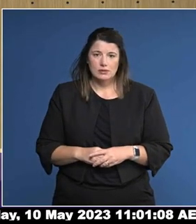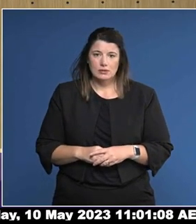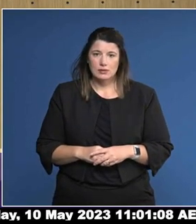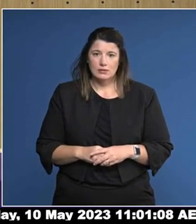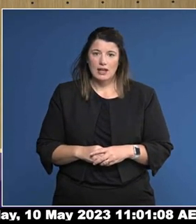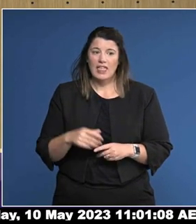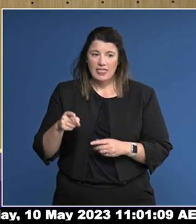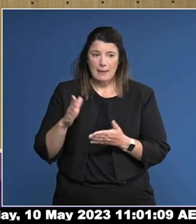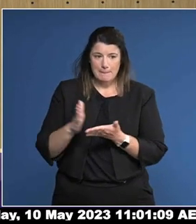Protection Act.